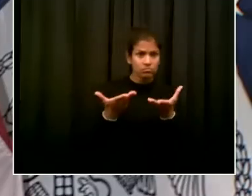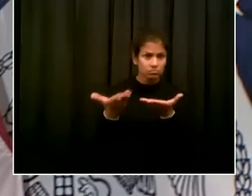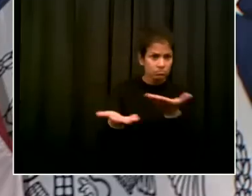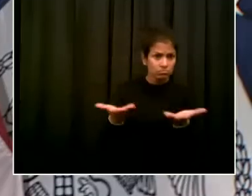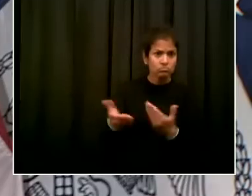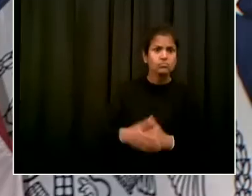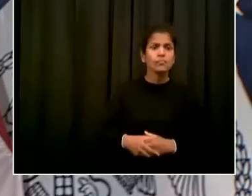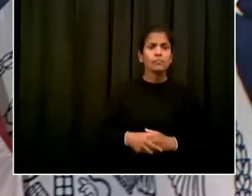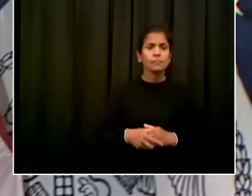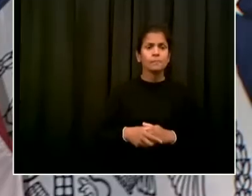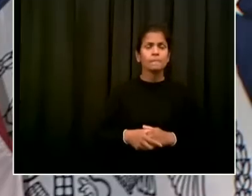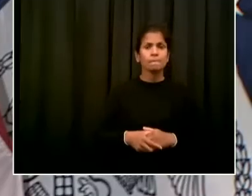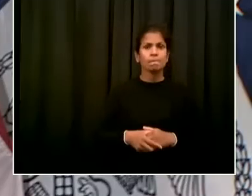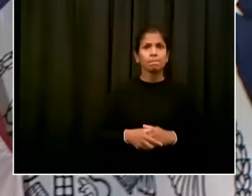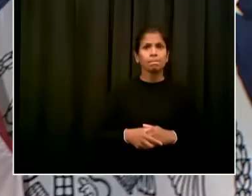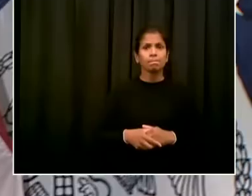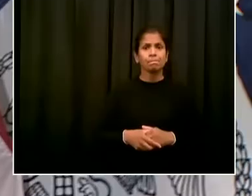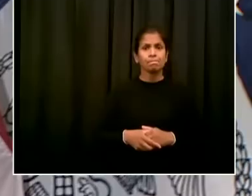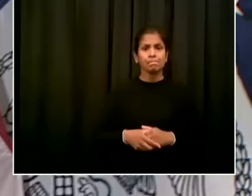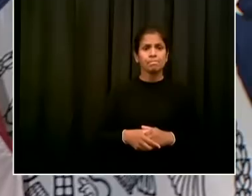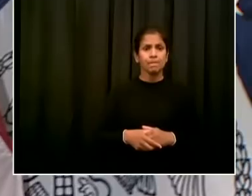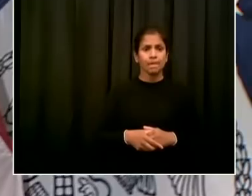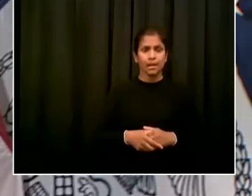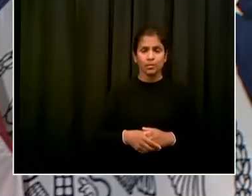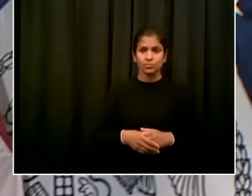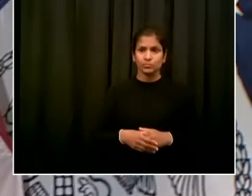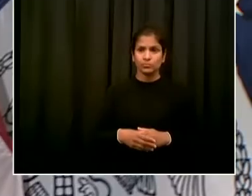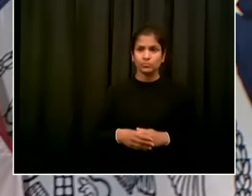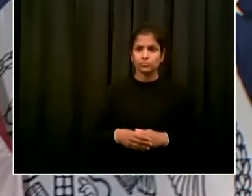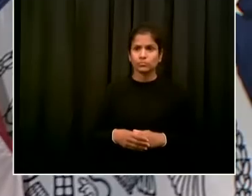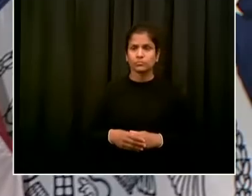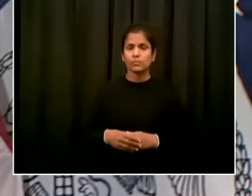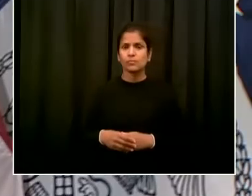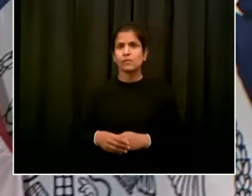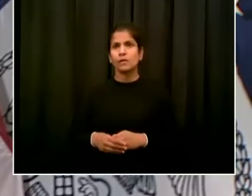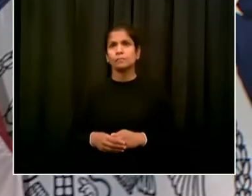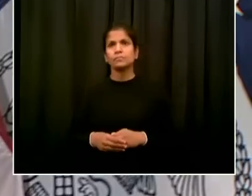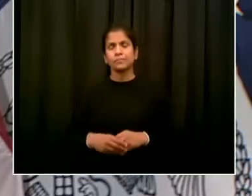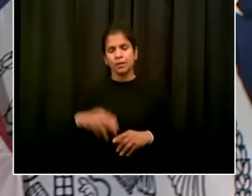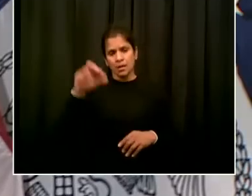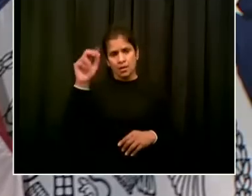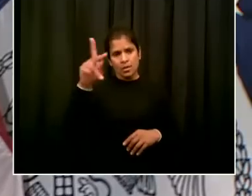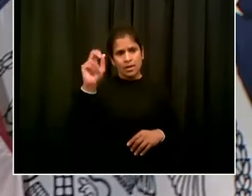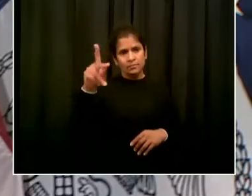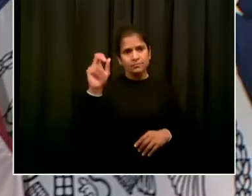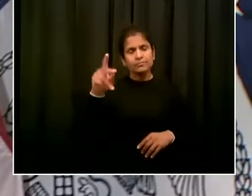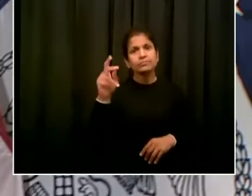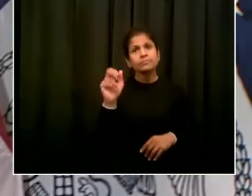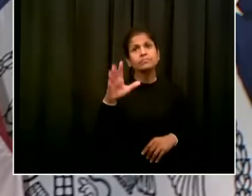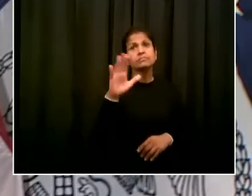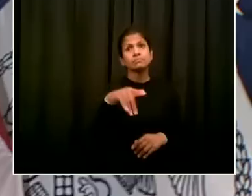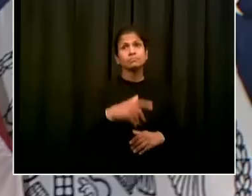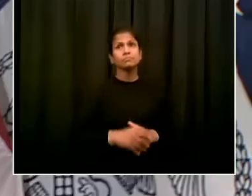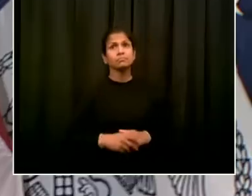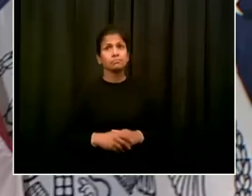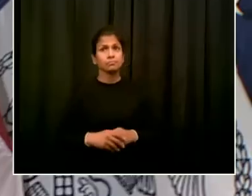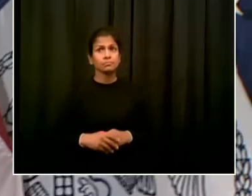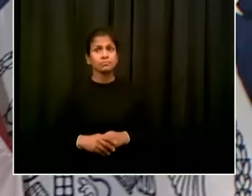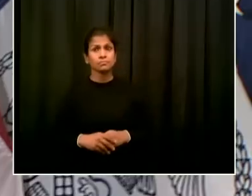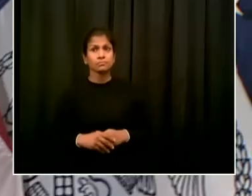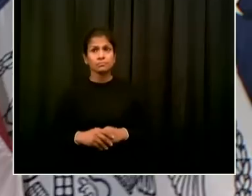BUT I WANT TO CAUTION THAT